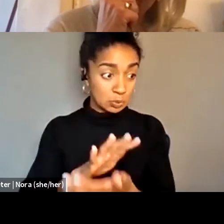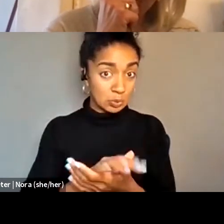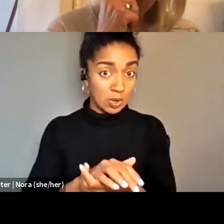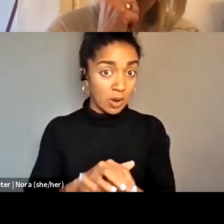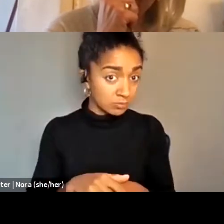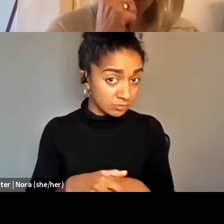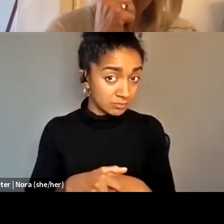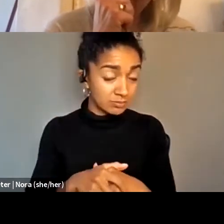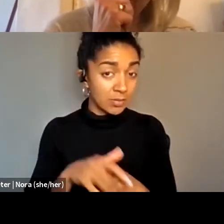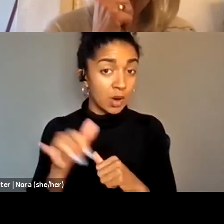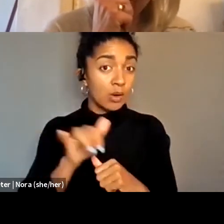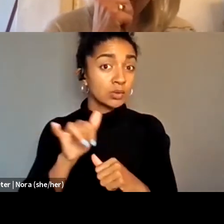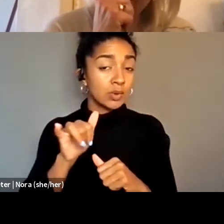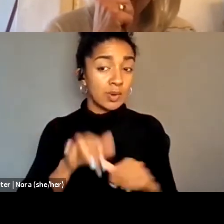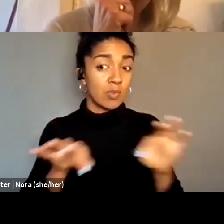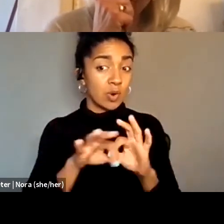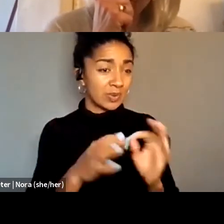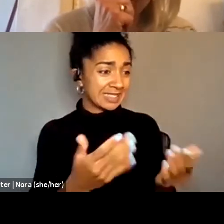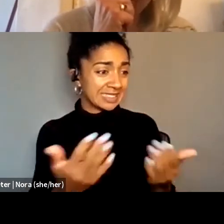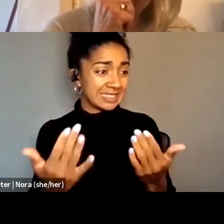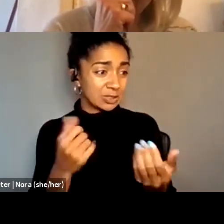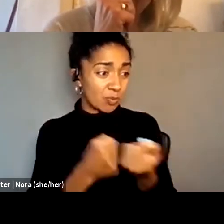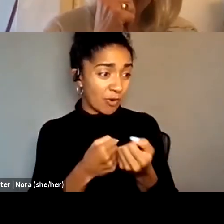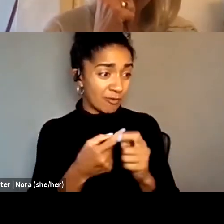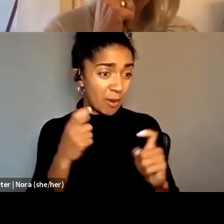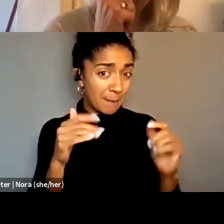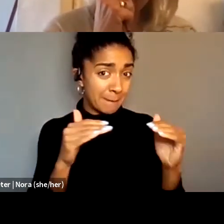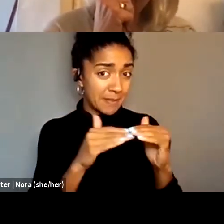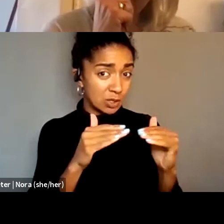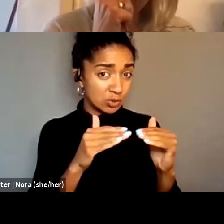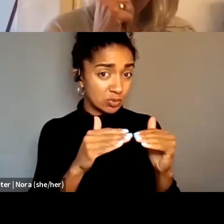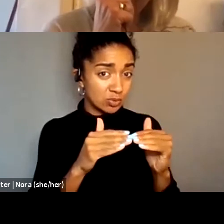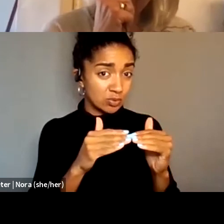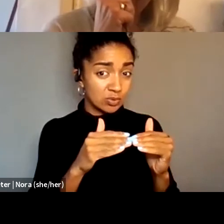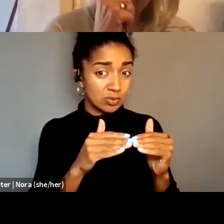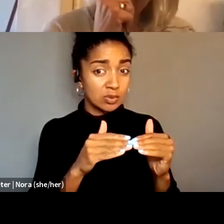from peers. In CAMFED, we have the CAMFED Association,